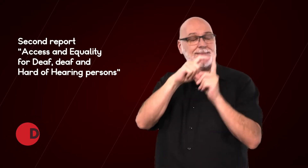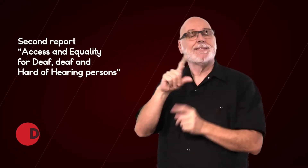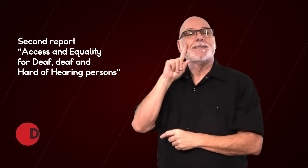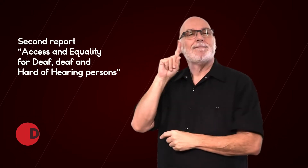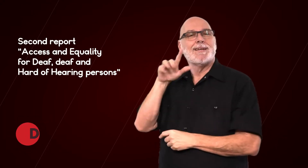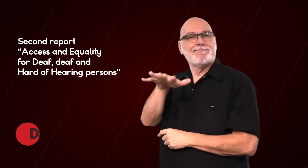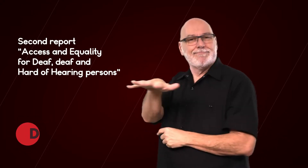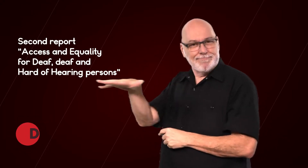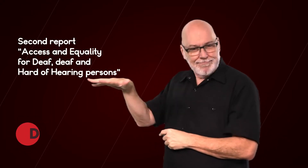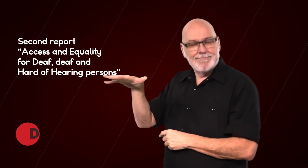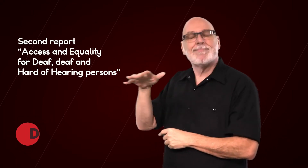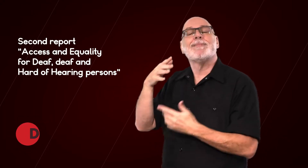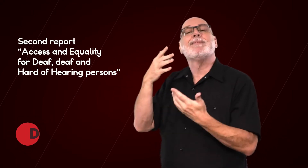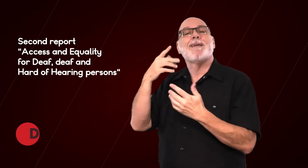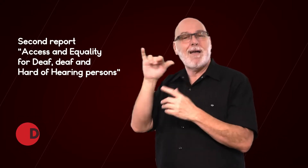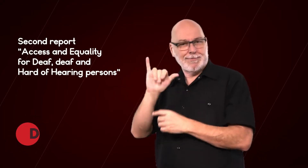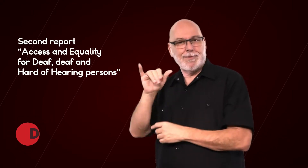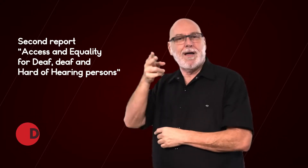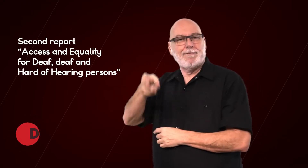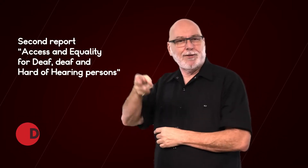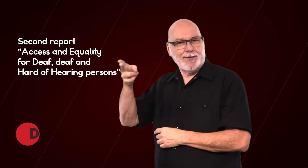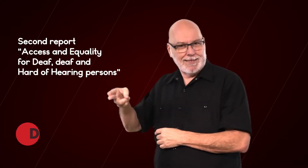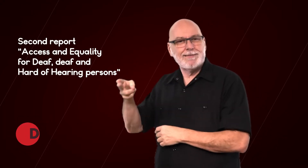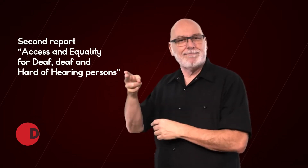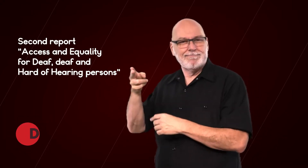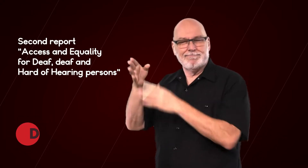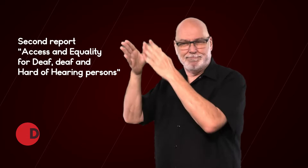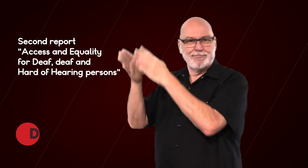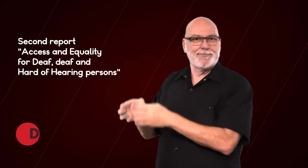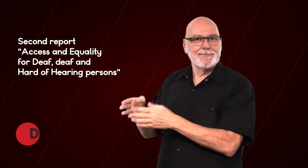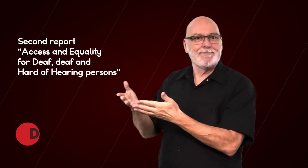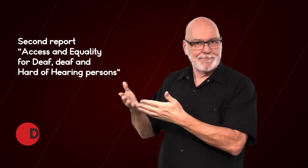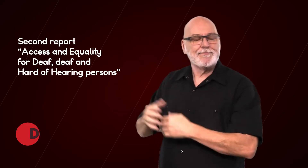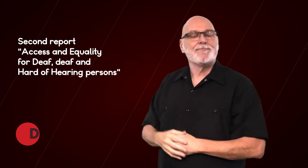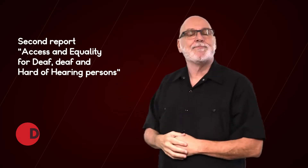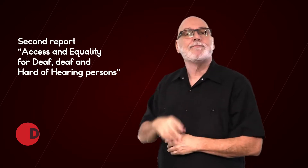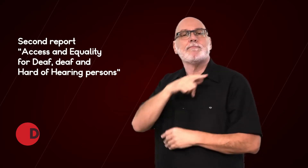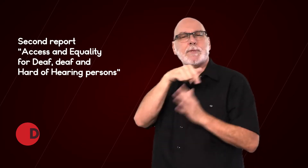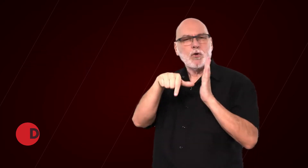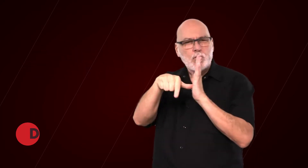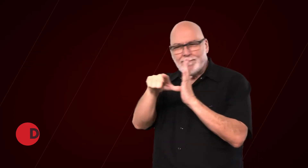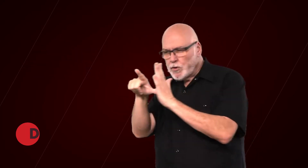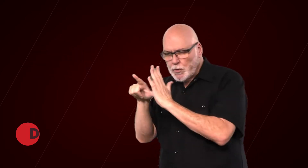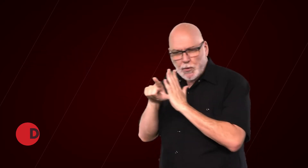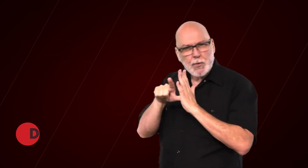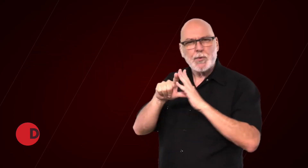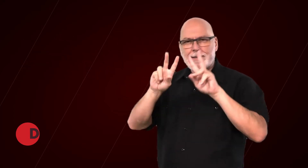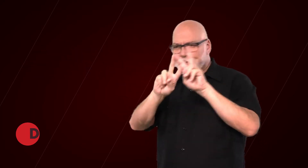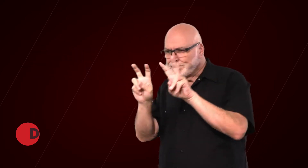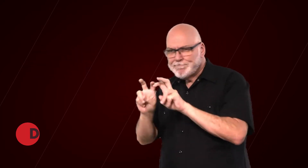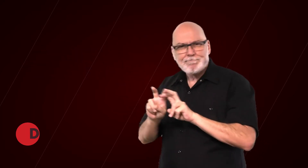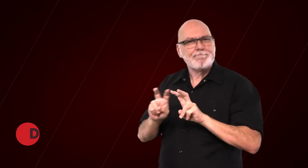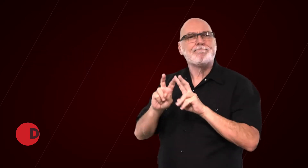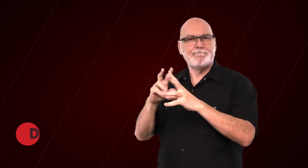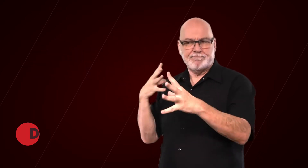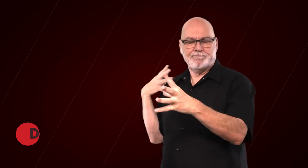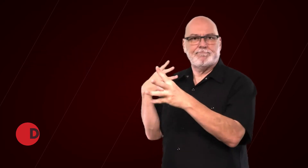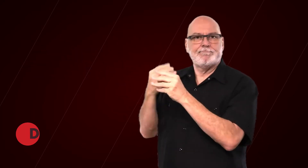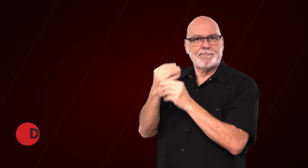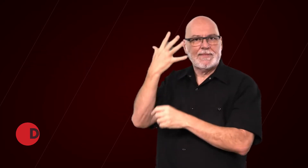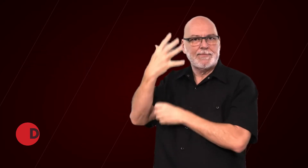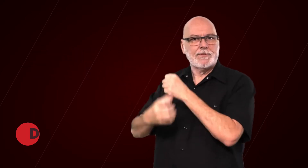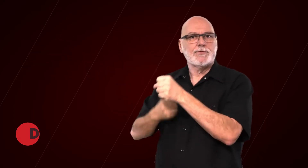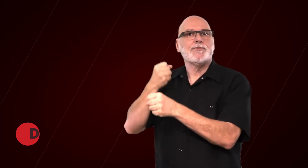persons” to review activities taken over the past five years.